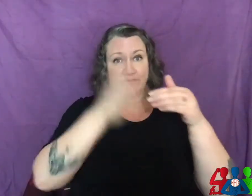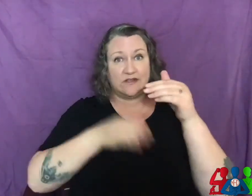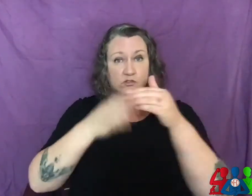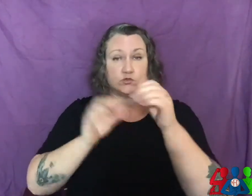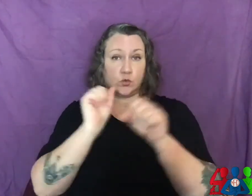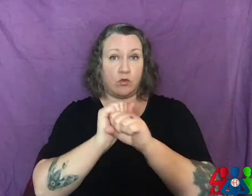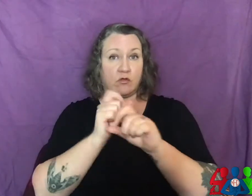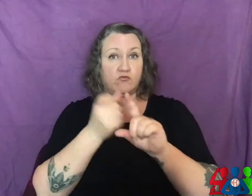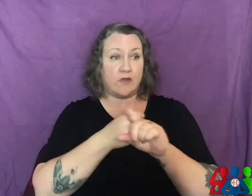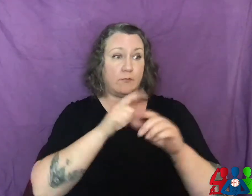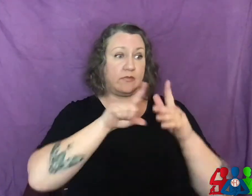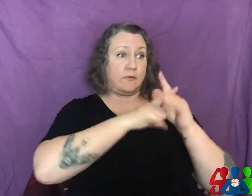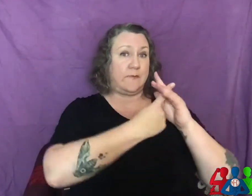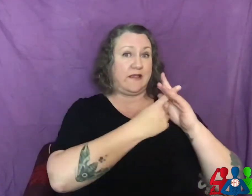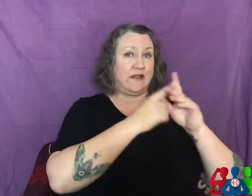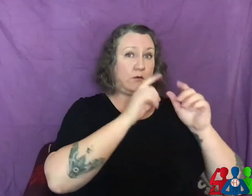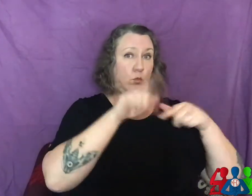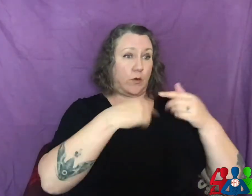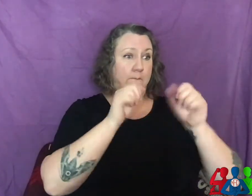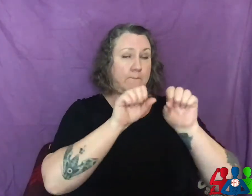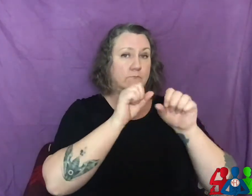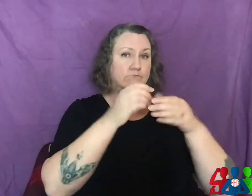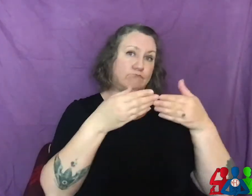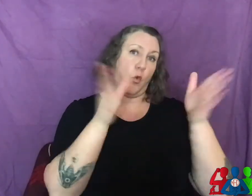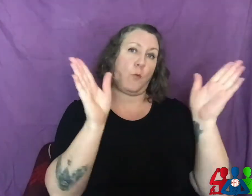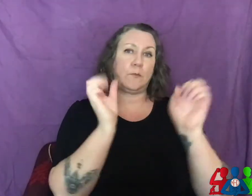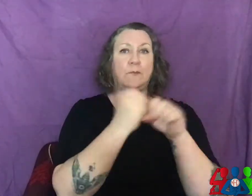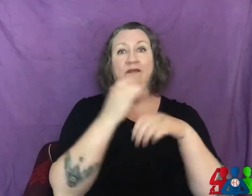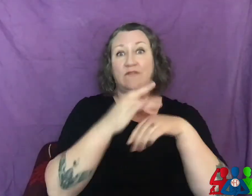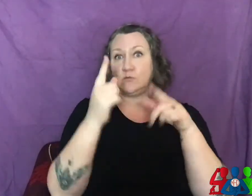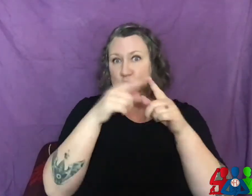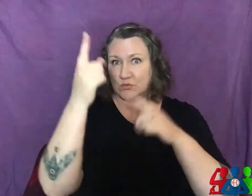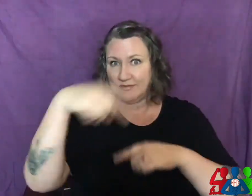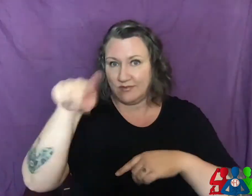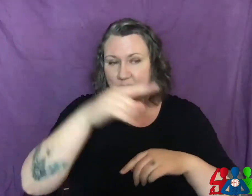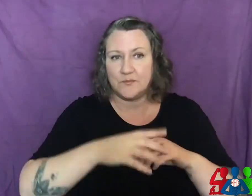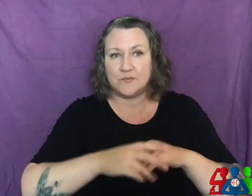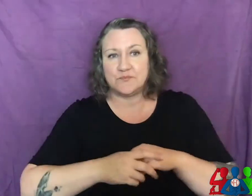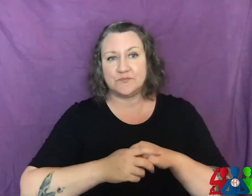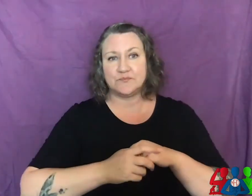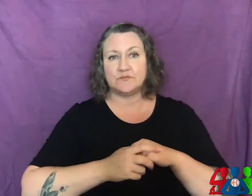7 to 10 days to finish each assignment that I give them from the time in which that